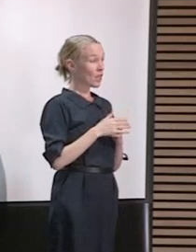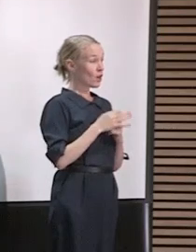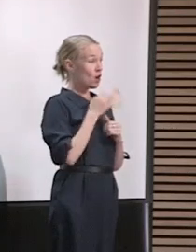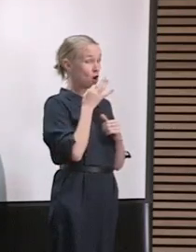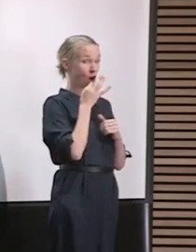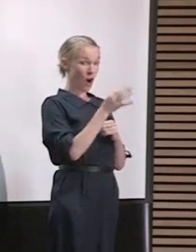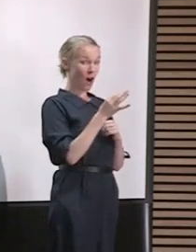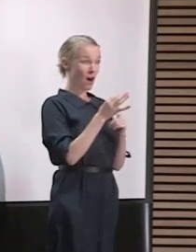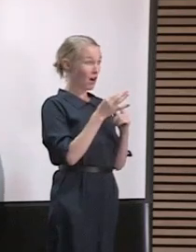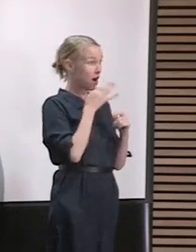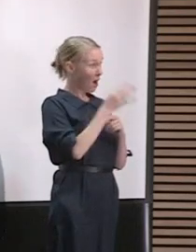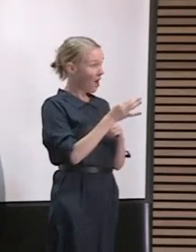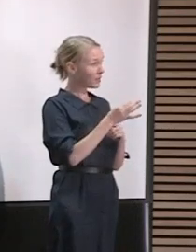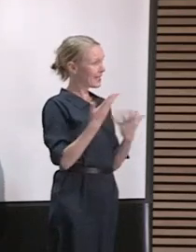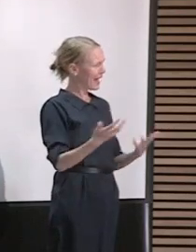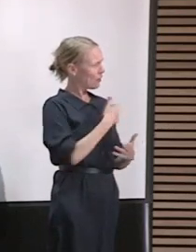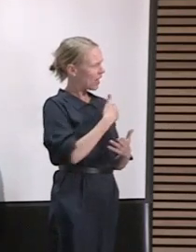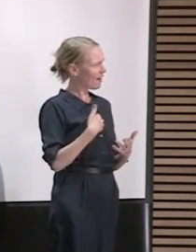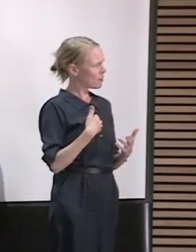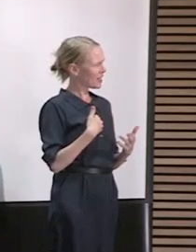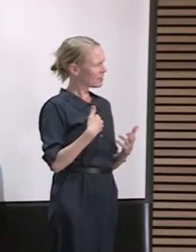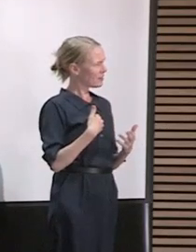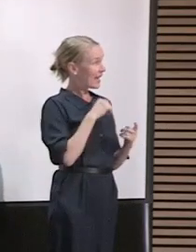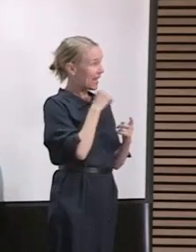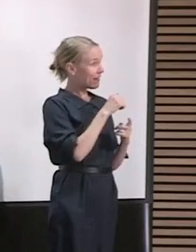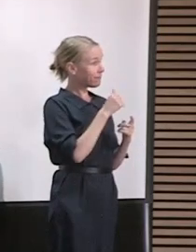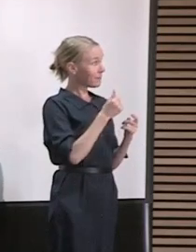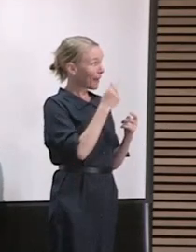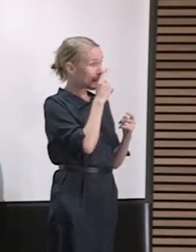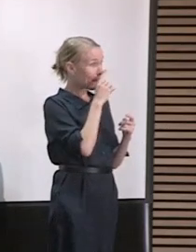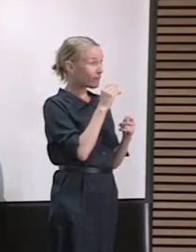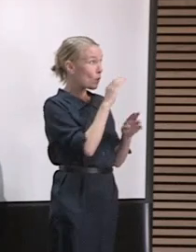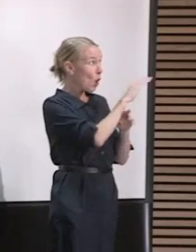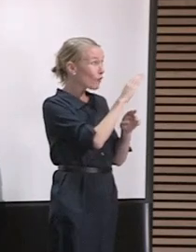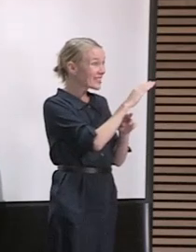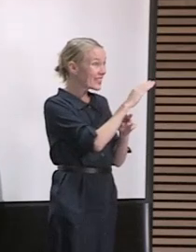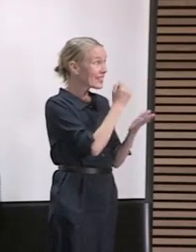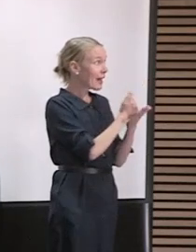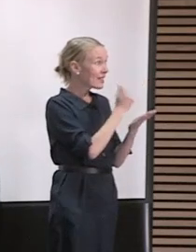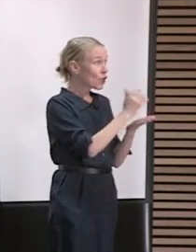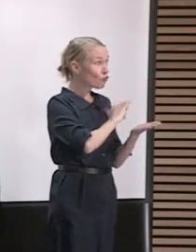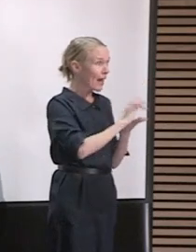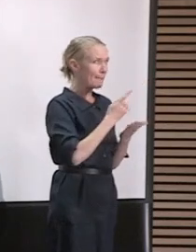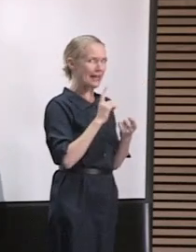the official stance on overstays within our